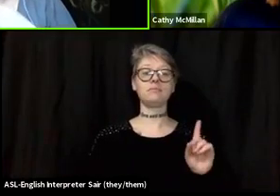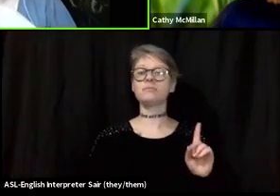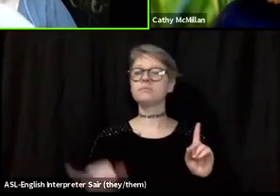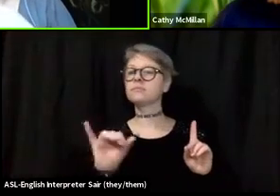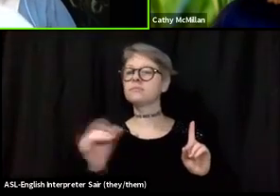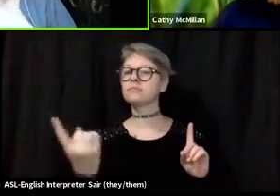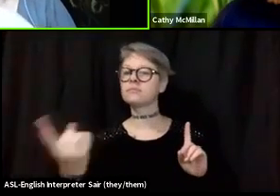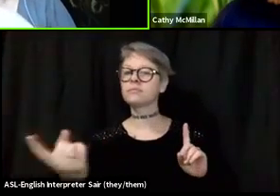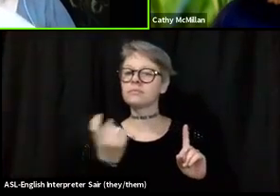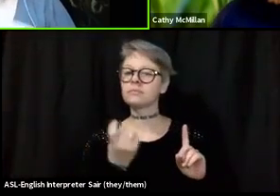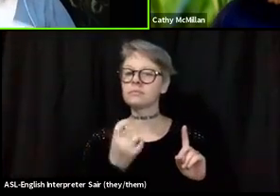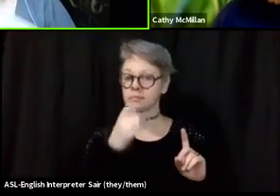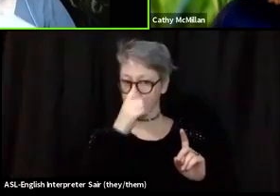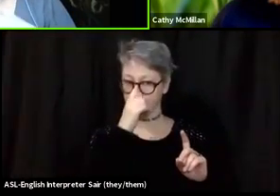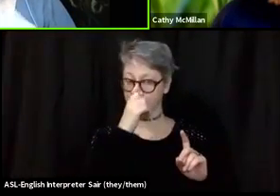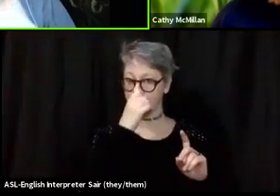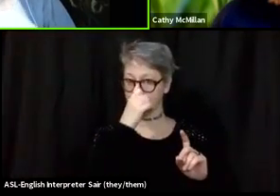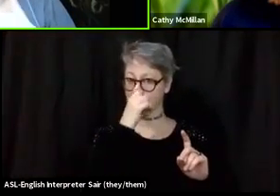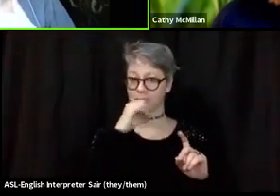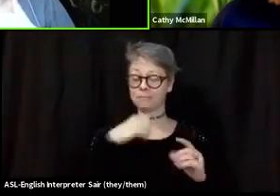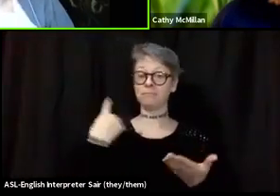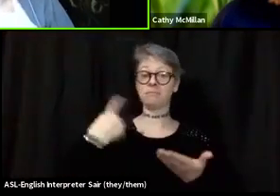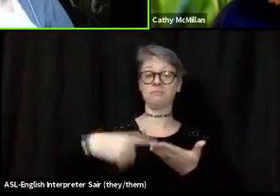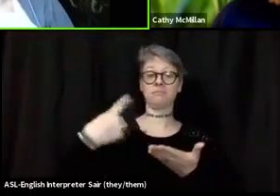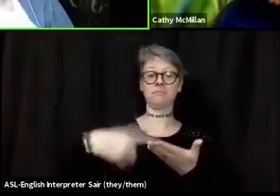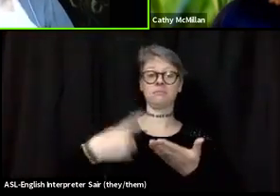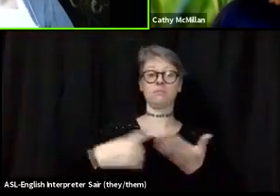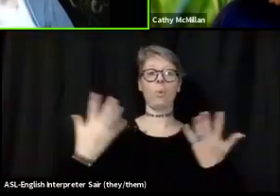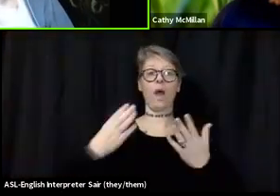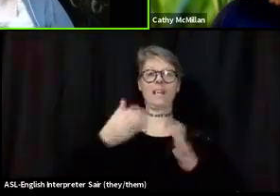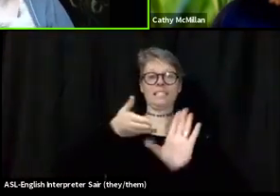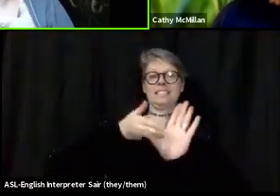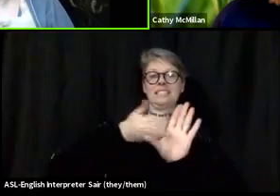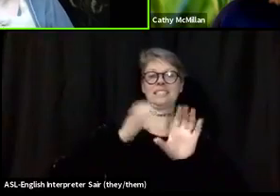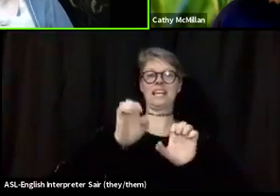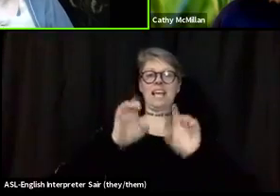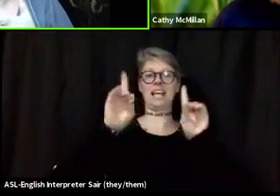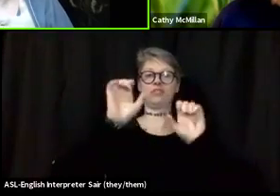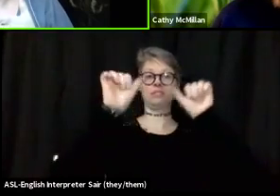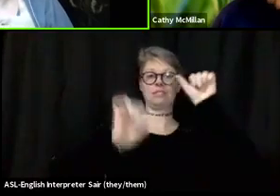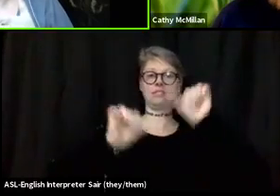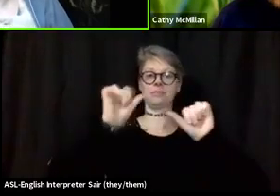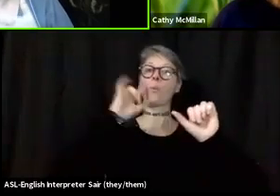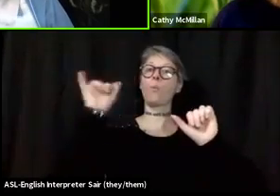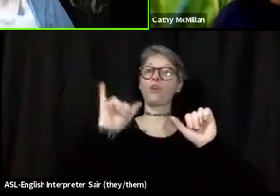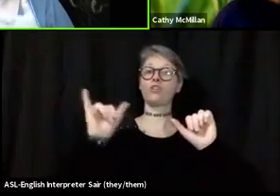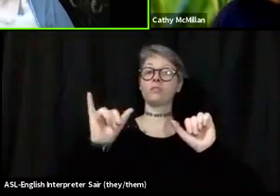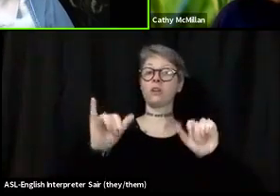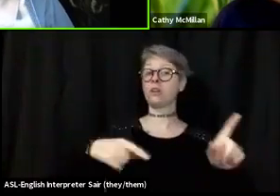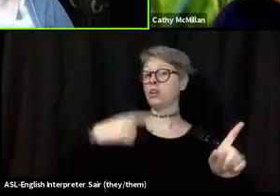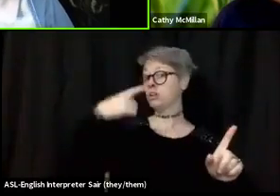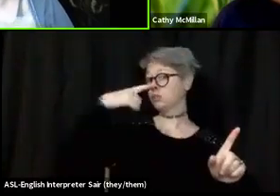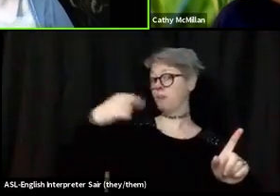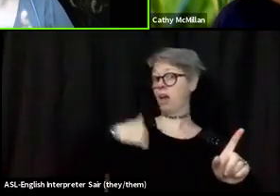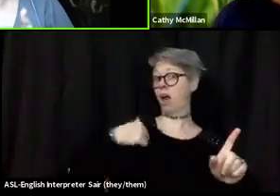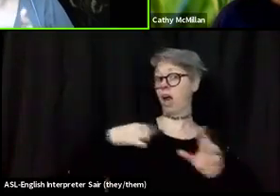and, and we've and we've also been asked to. to go for the basic base go over the basics basics of a cycle.